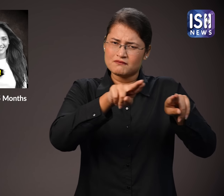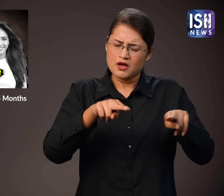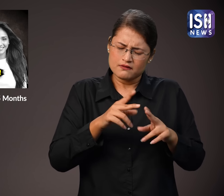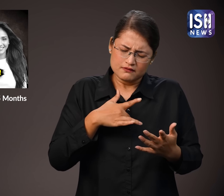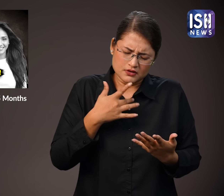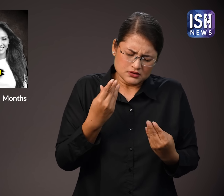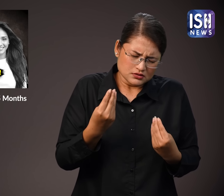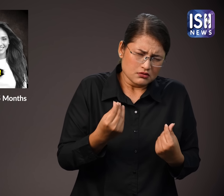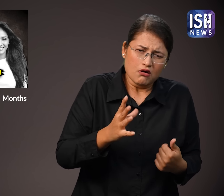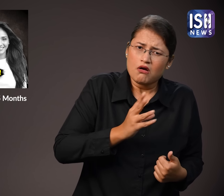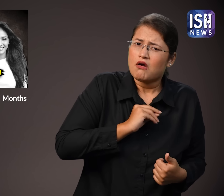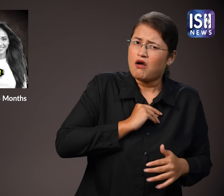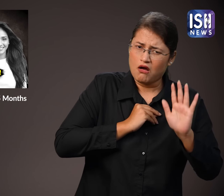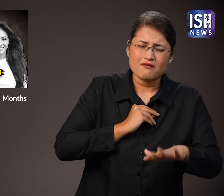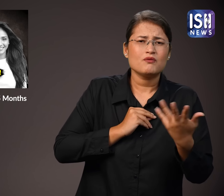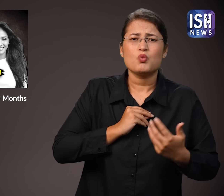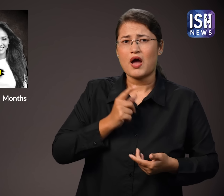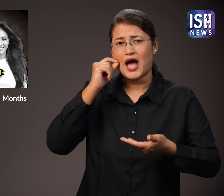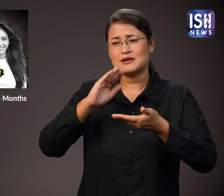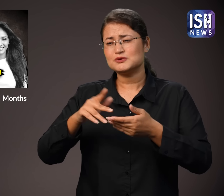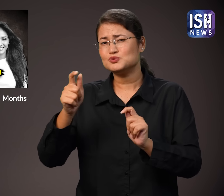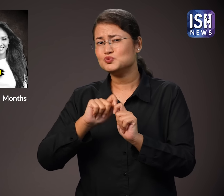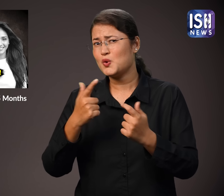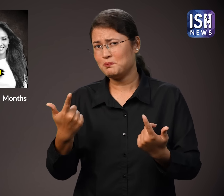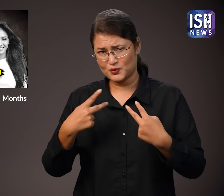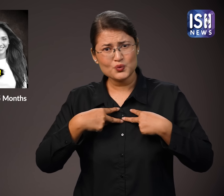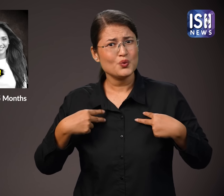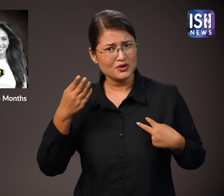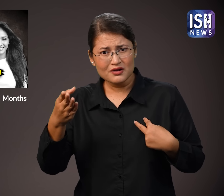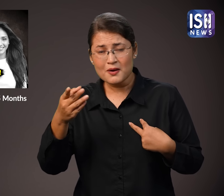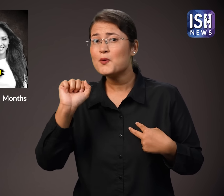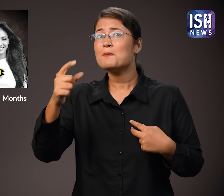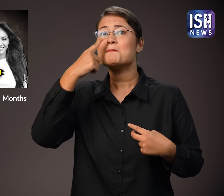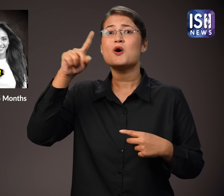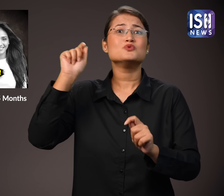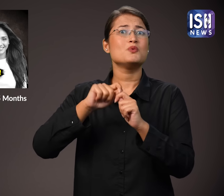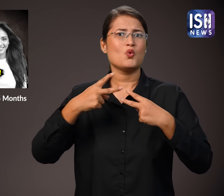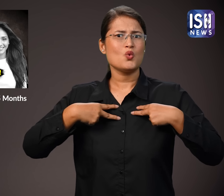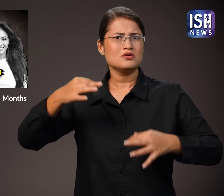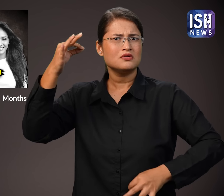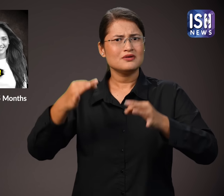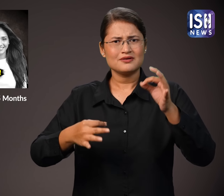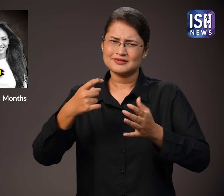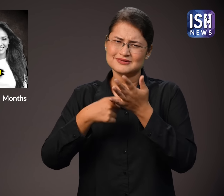The family fears that because the husband is a lawyer and the mother-in-law is a retired judge,